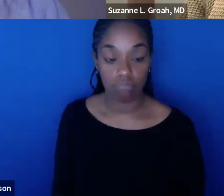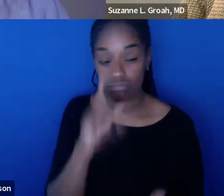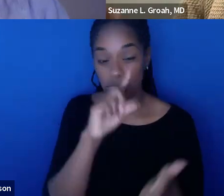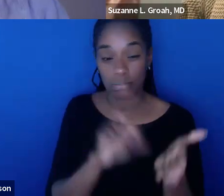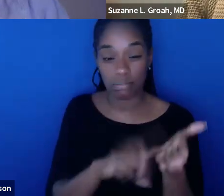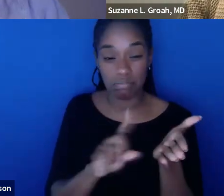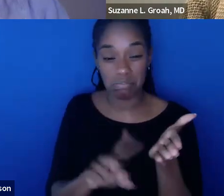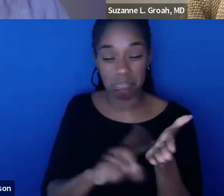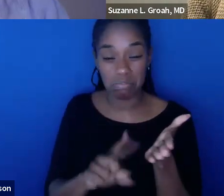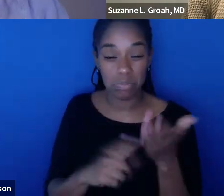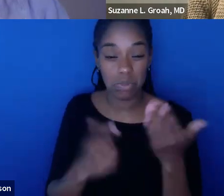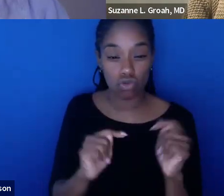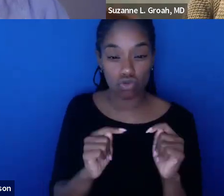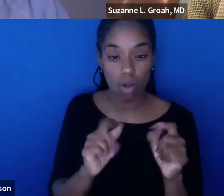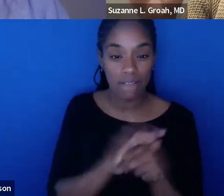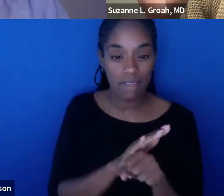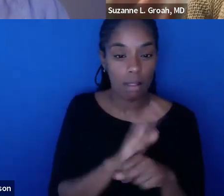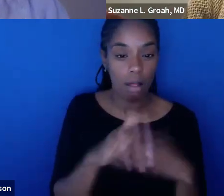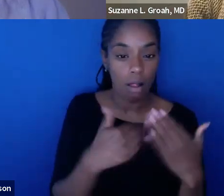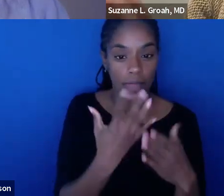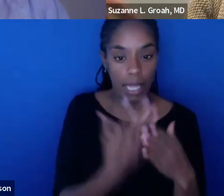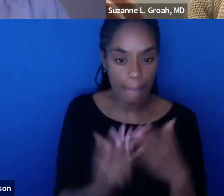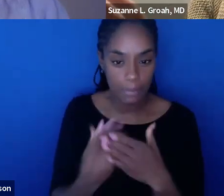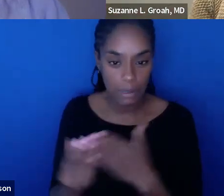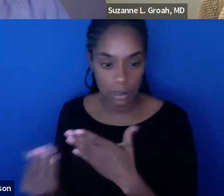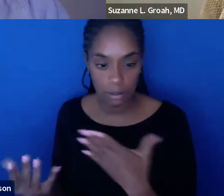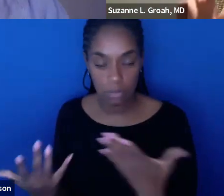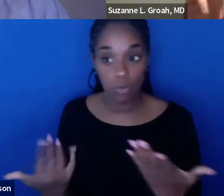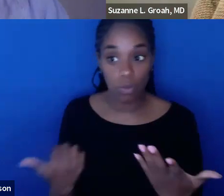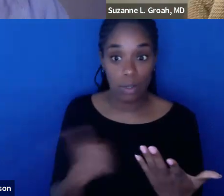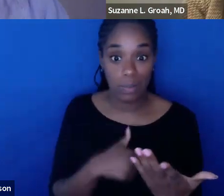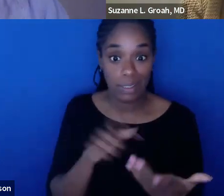like fill in all these gaps where we need answers, like we need better